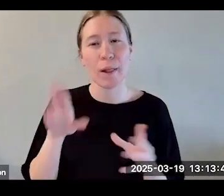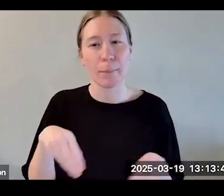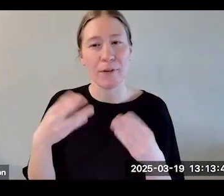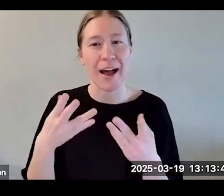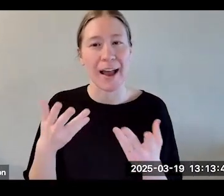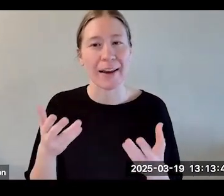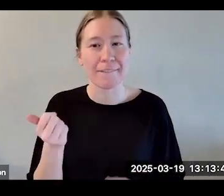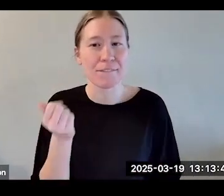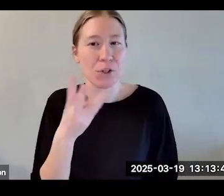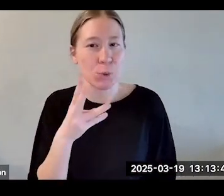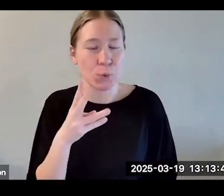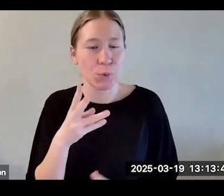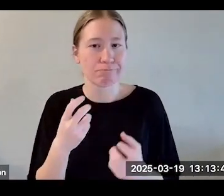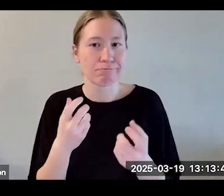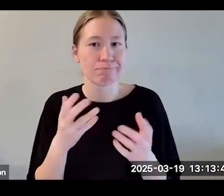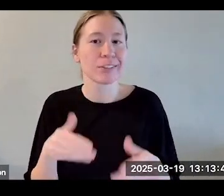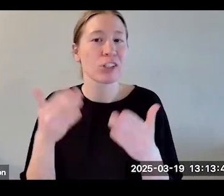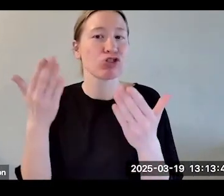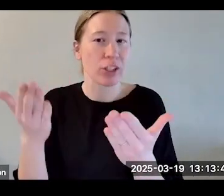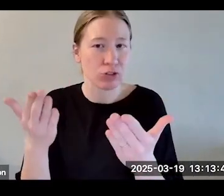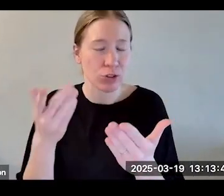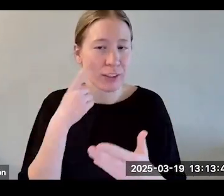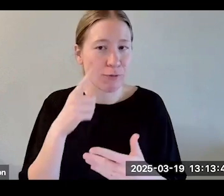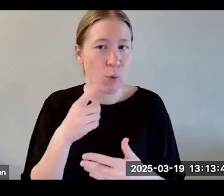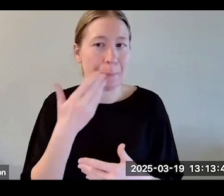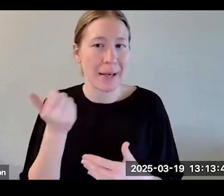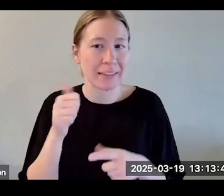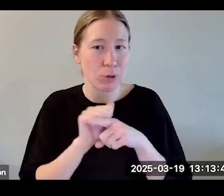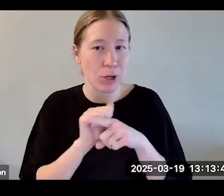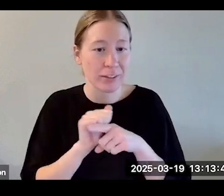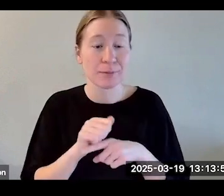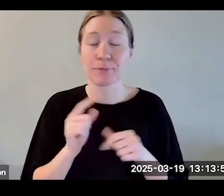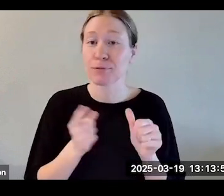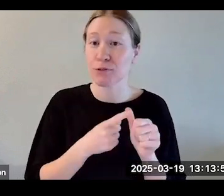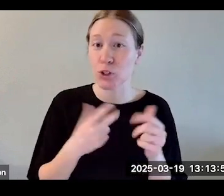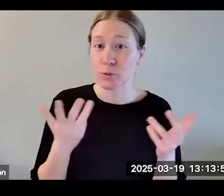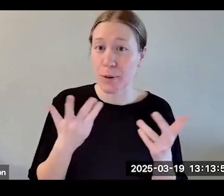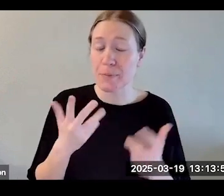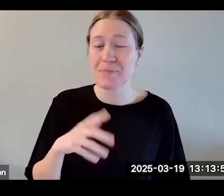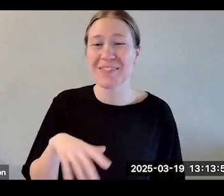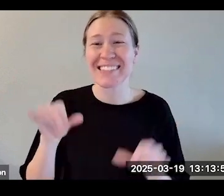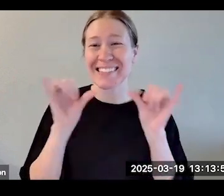So firstly, you should consider the size of your text. This is particularly important,